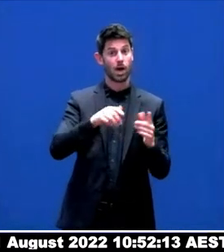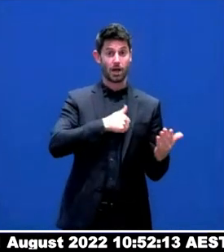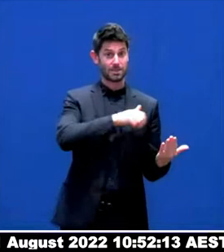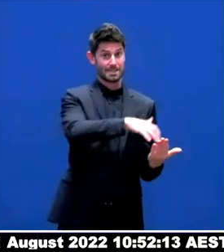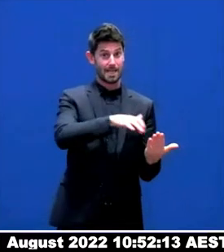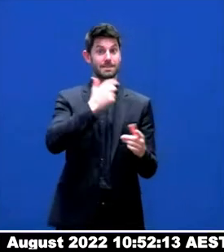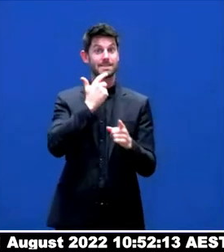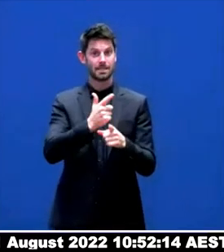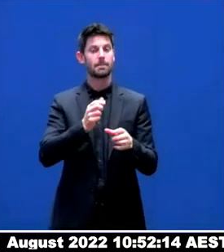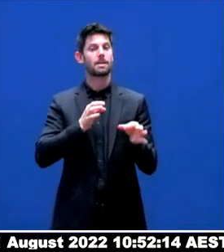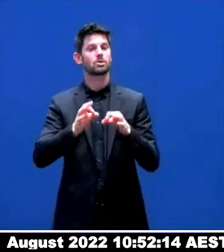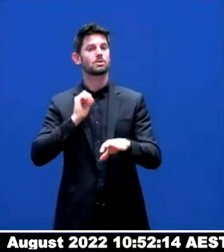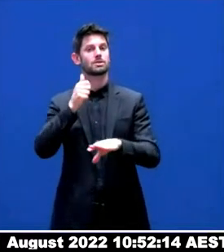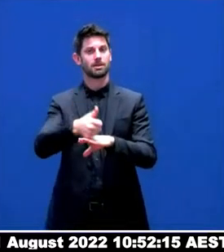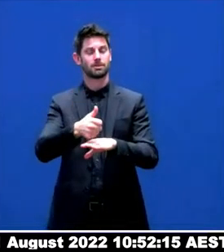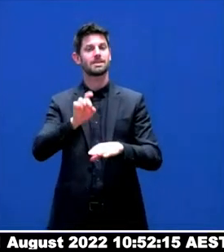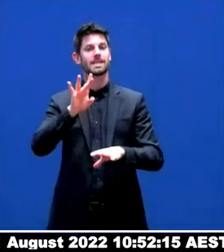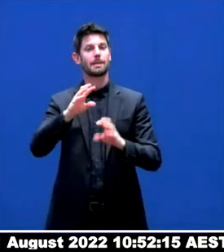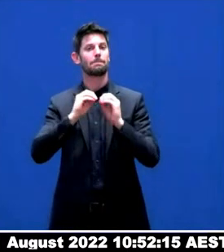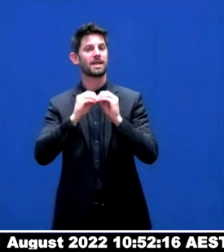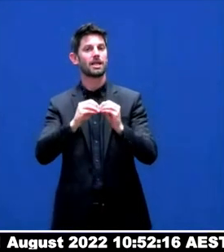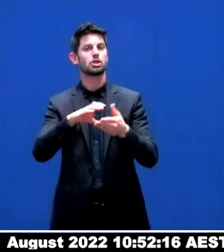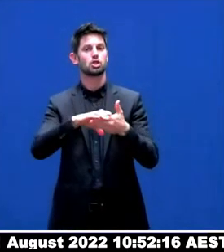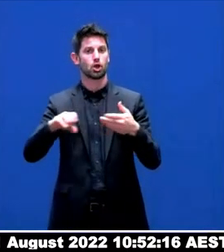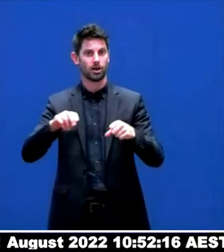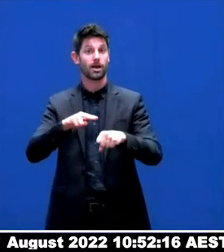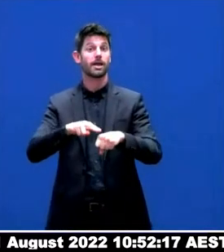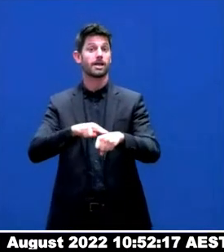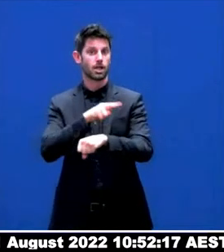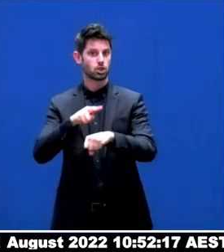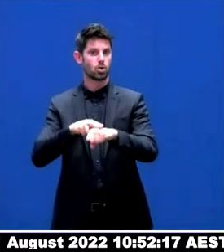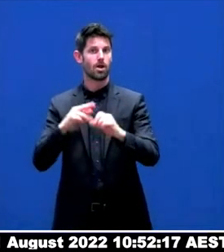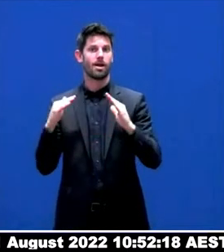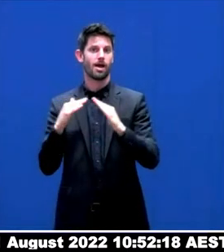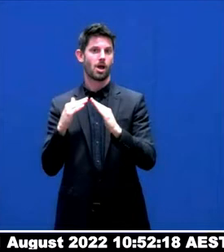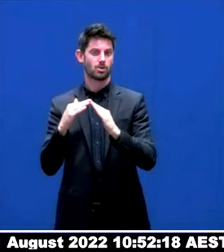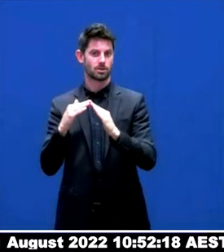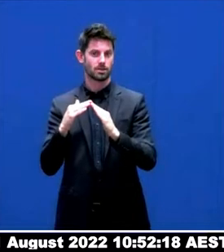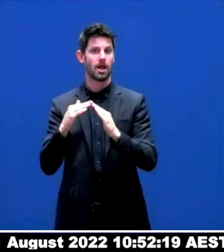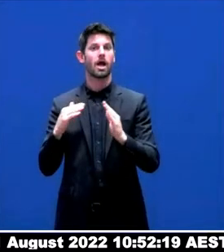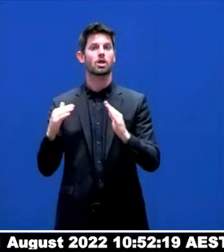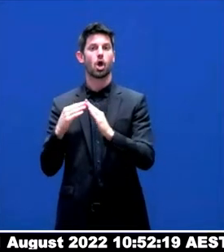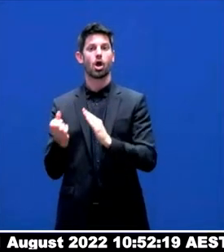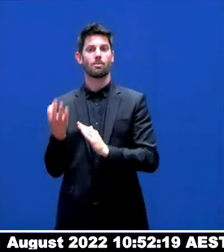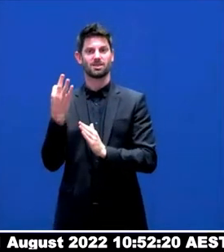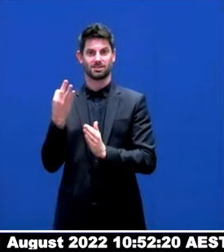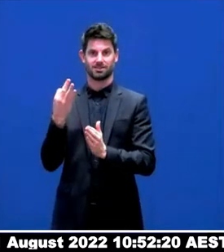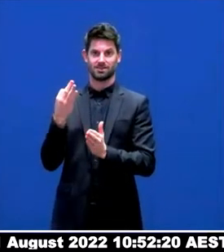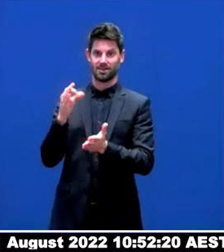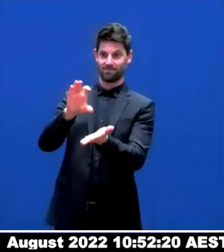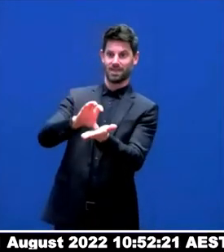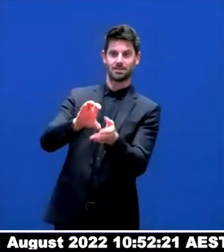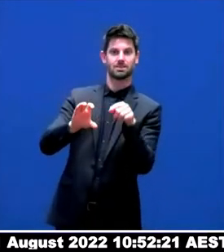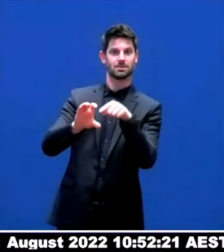establishment of the $10 billion National Housing and Homelessness Fund which, as per